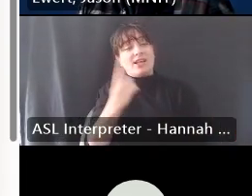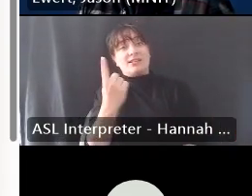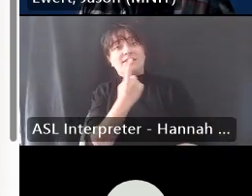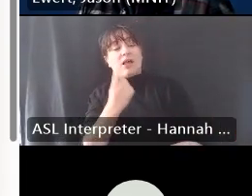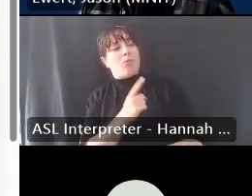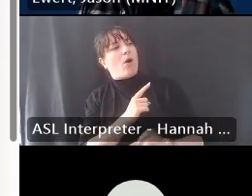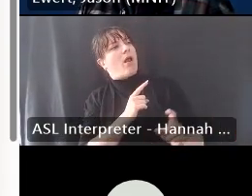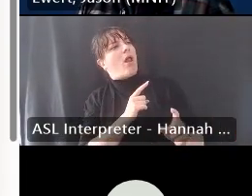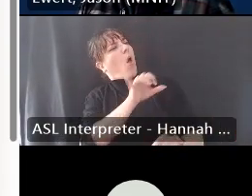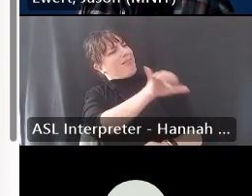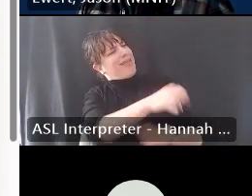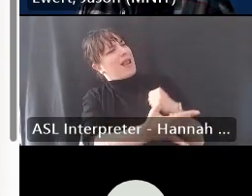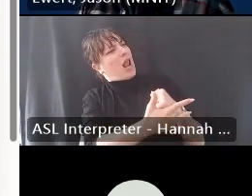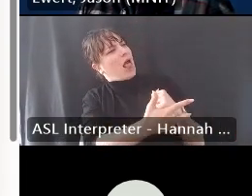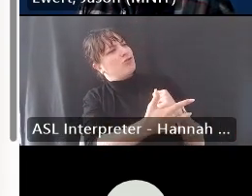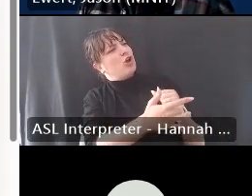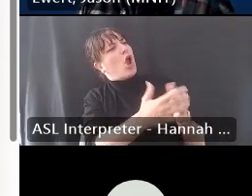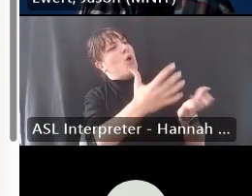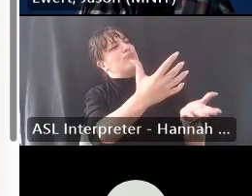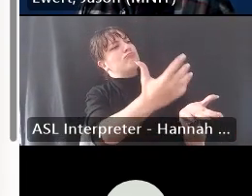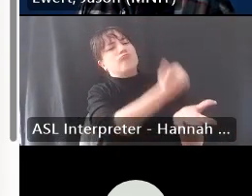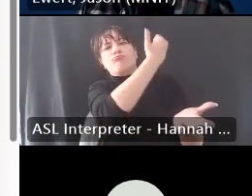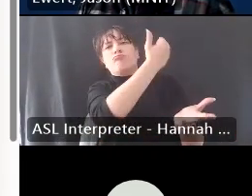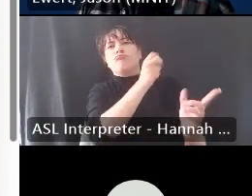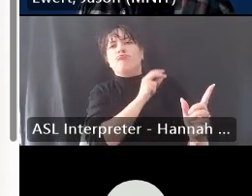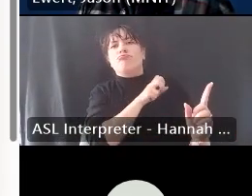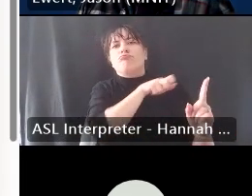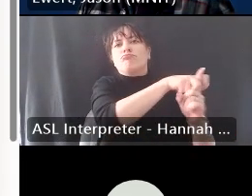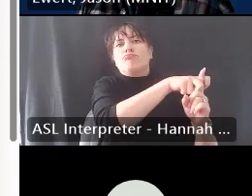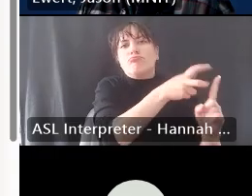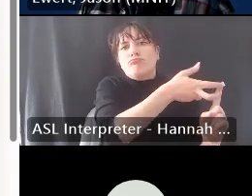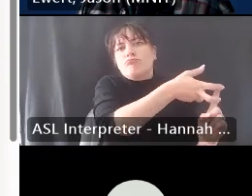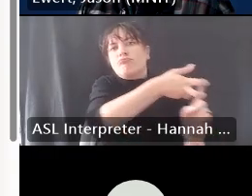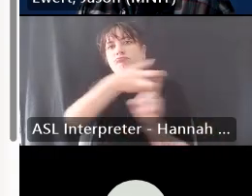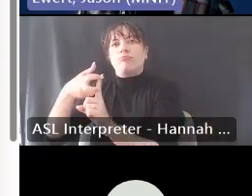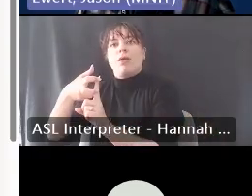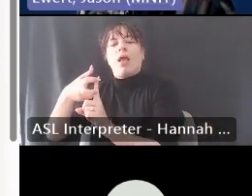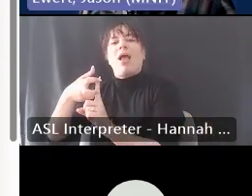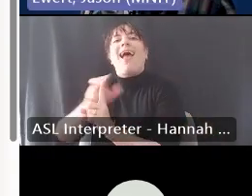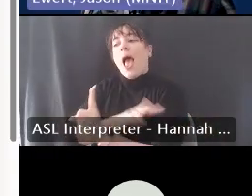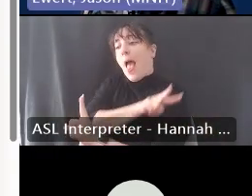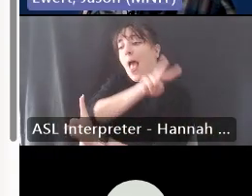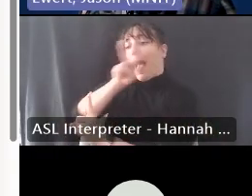And it was very fun for the Artemis flight. Yeah.